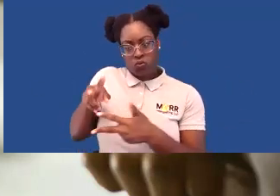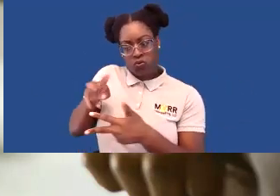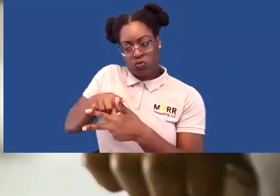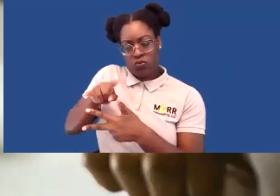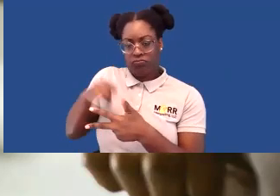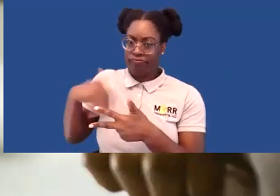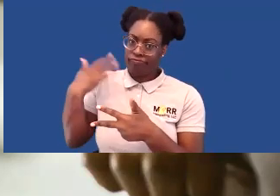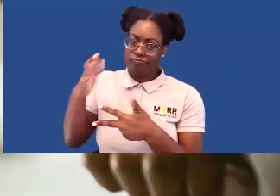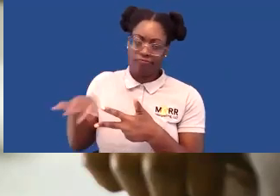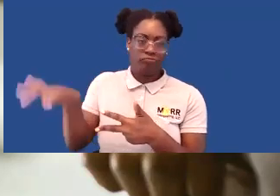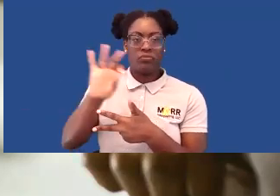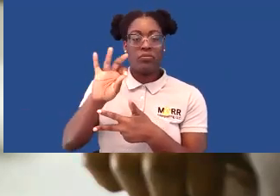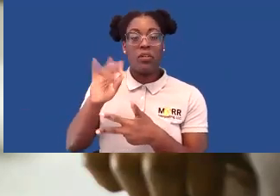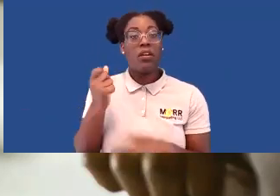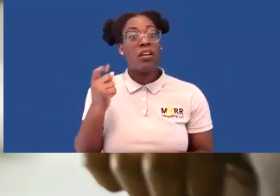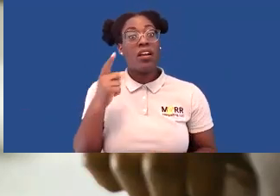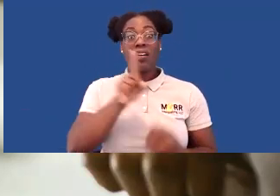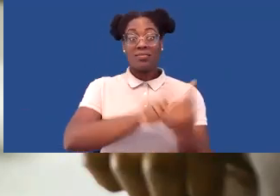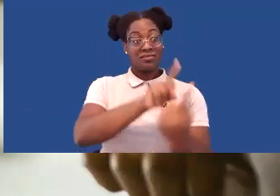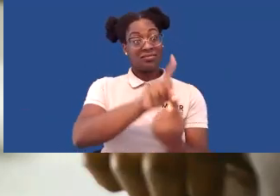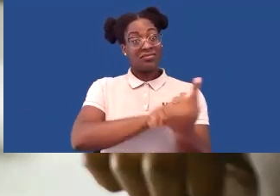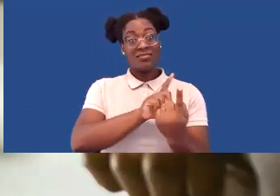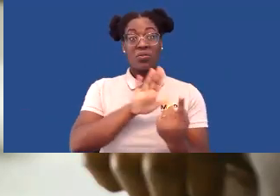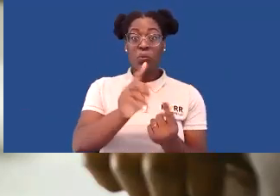and that's not necessarily what needs to happen.